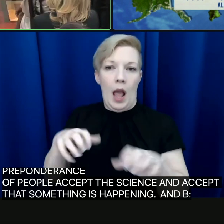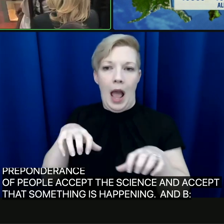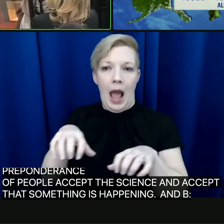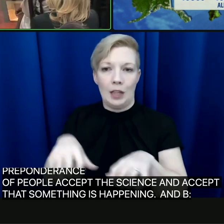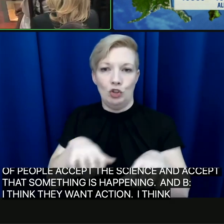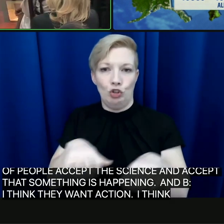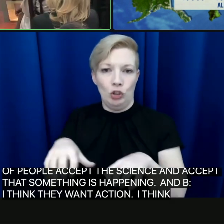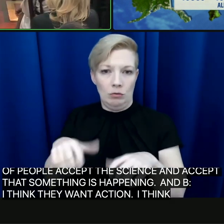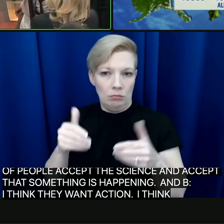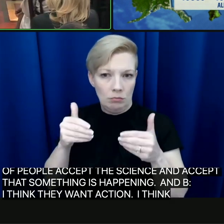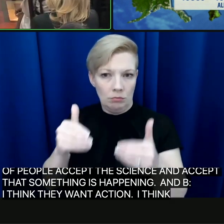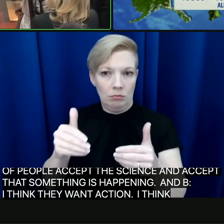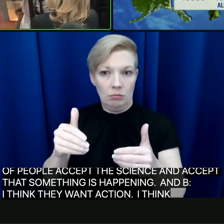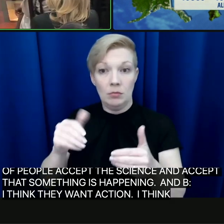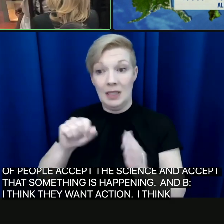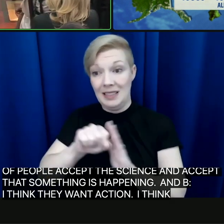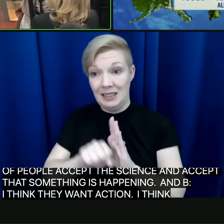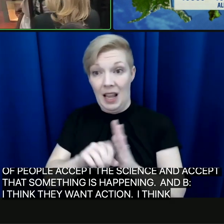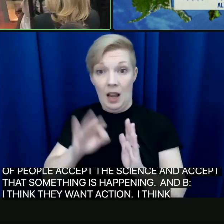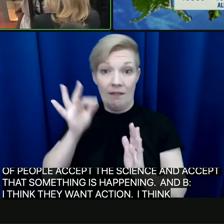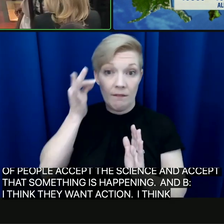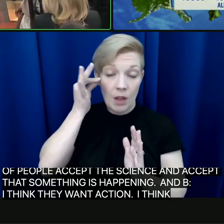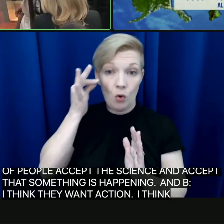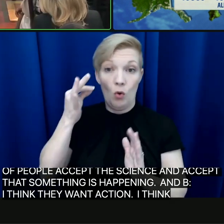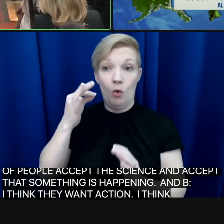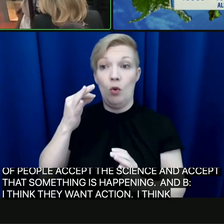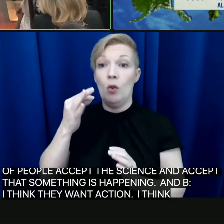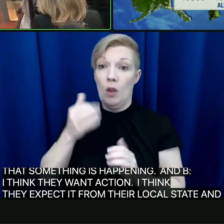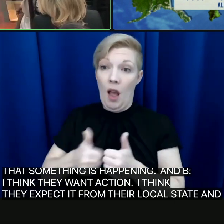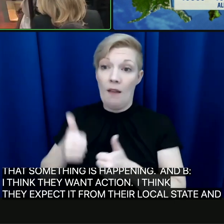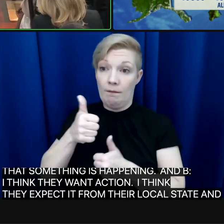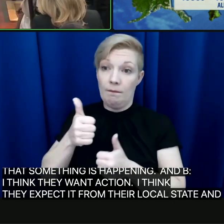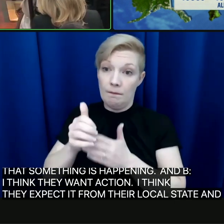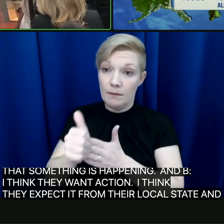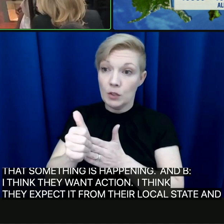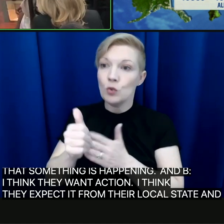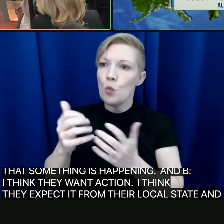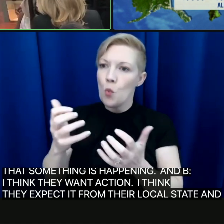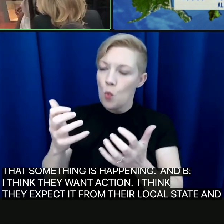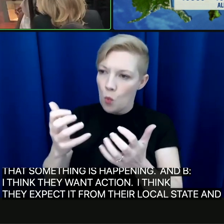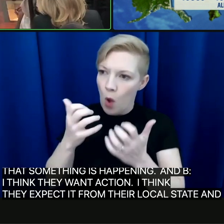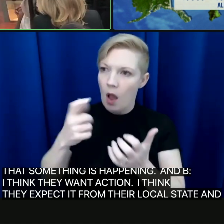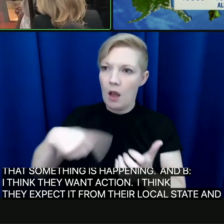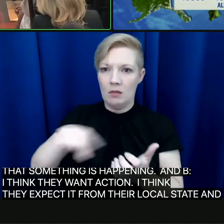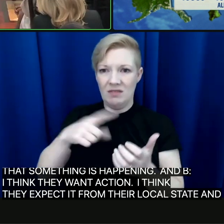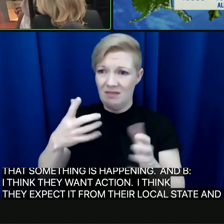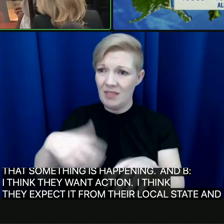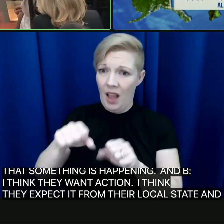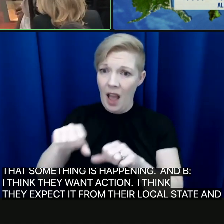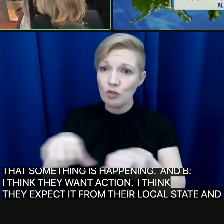state and federal officials and that, you know, they want. US to do something.